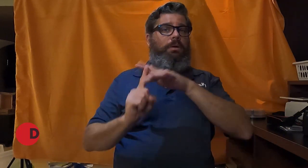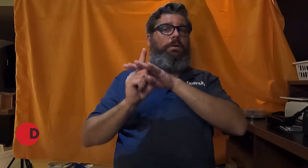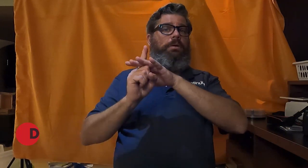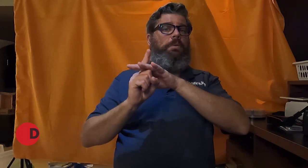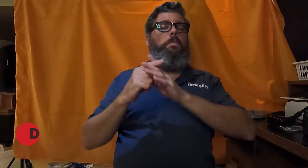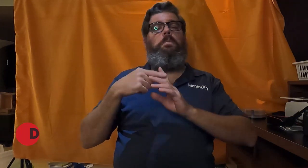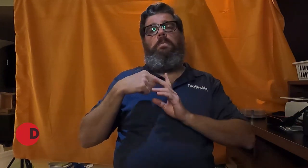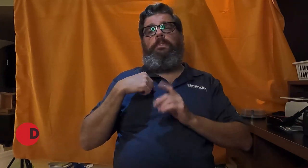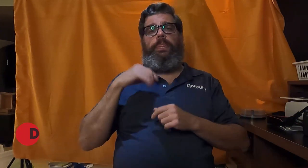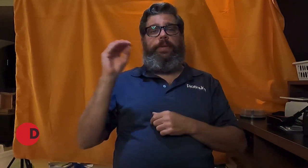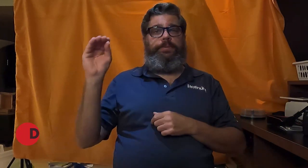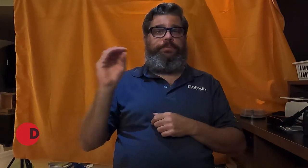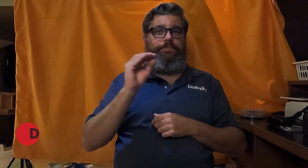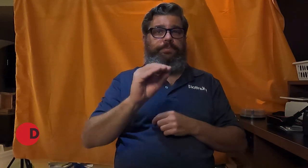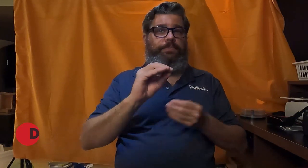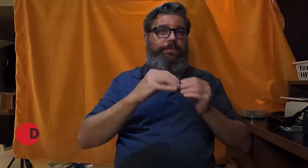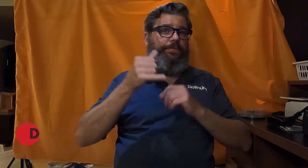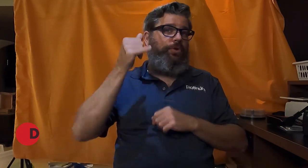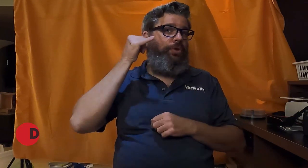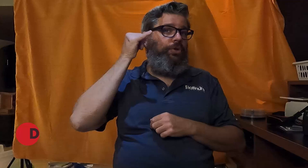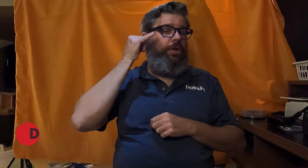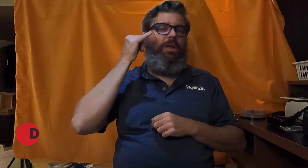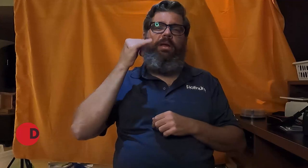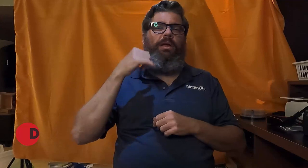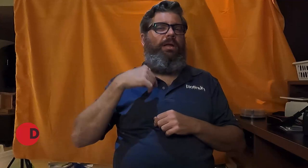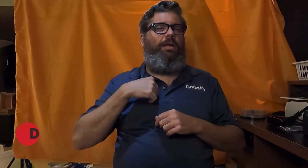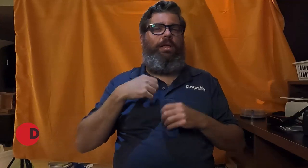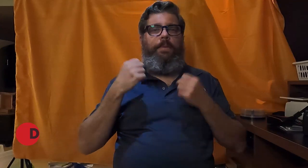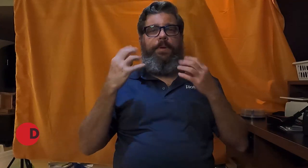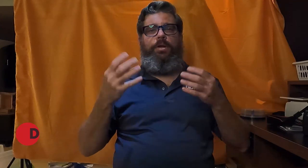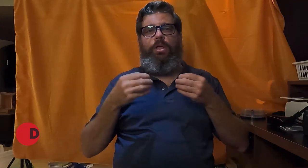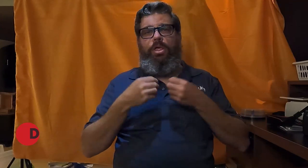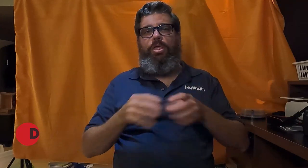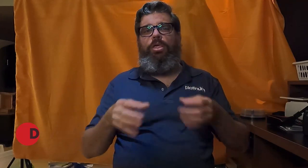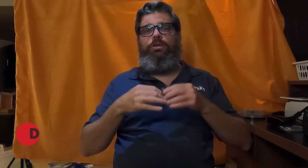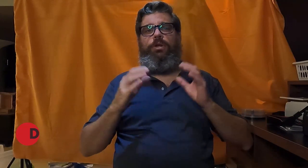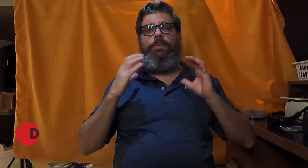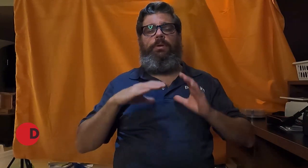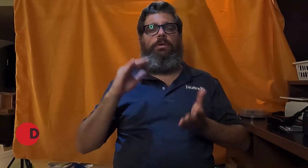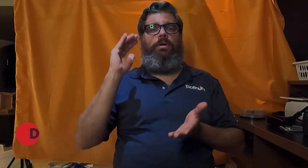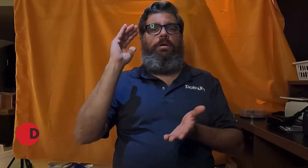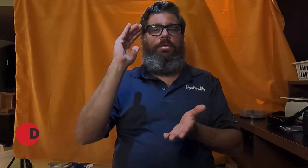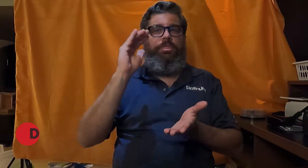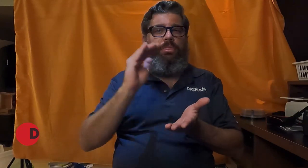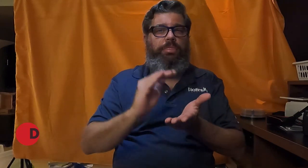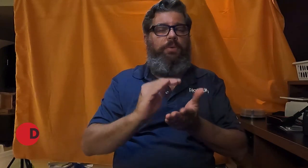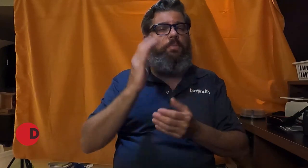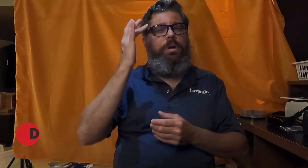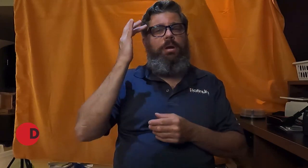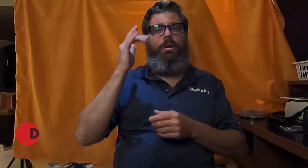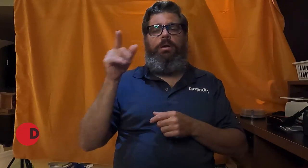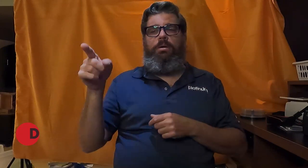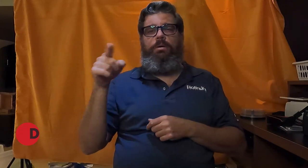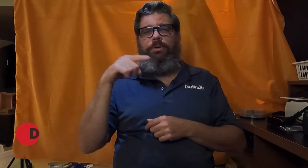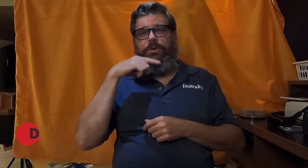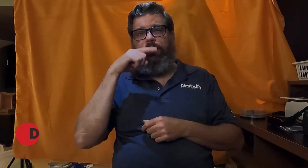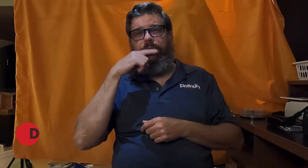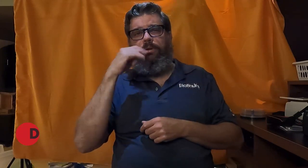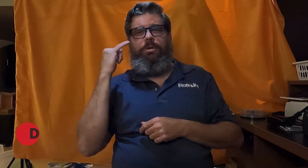I listed my VRS number and began to lose customers. The decline was because when hearing customers got the VRS